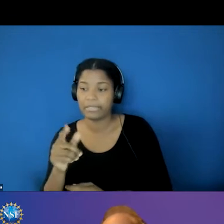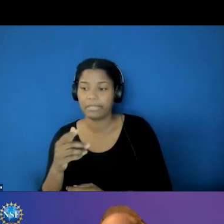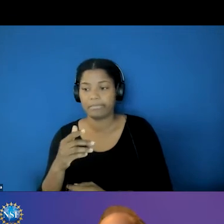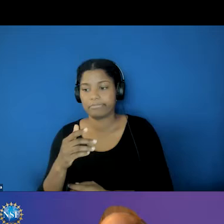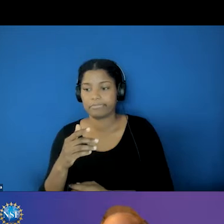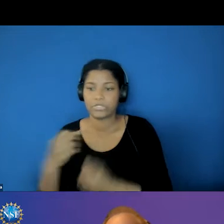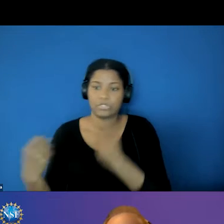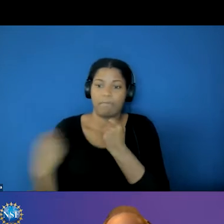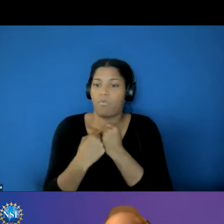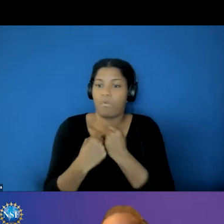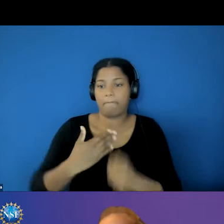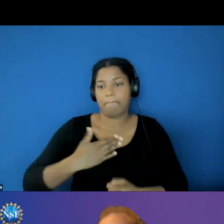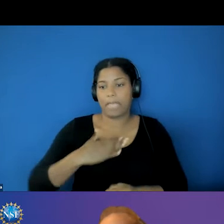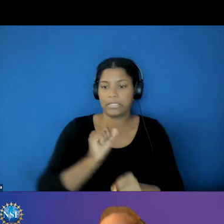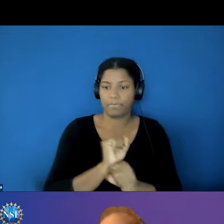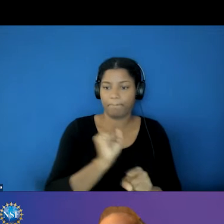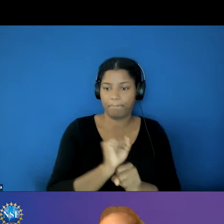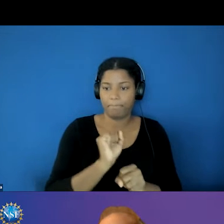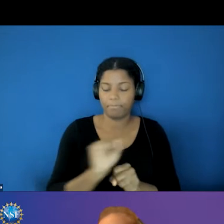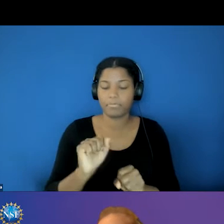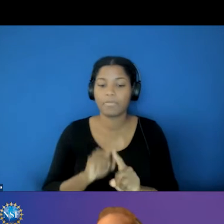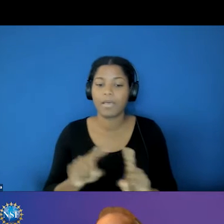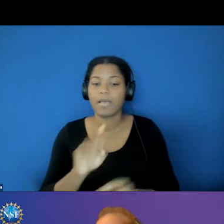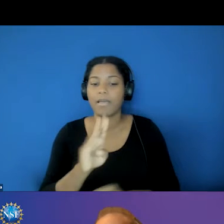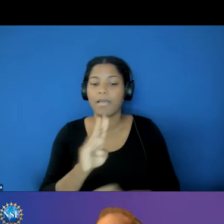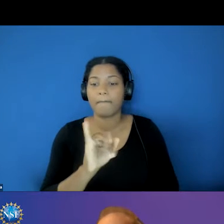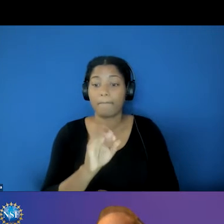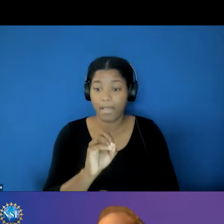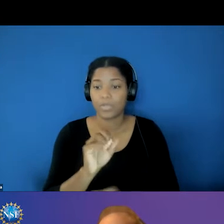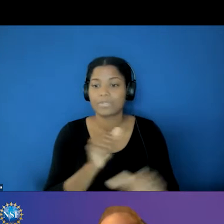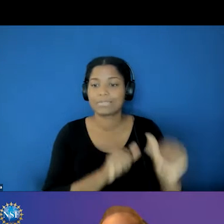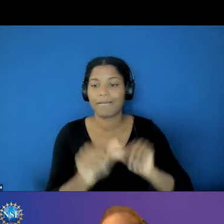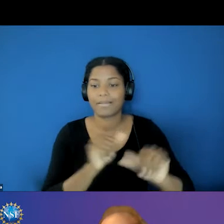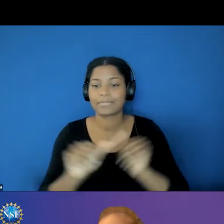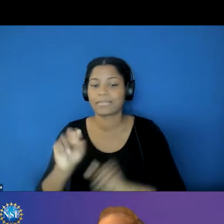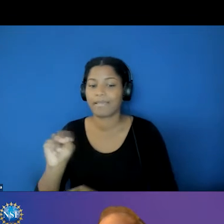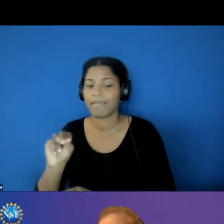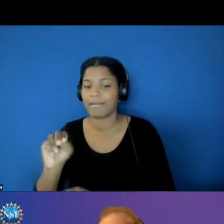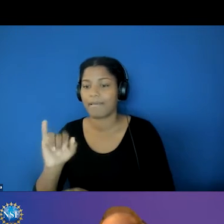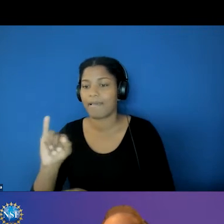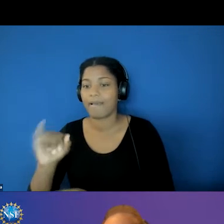In the biosciences, NHI is the, 65,000 pound gorilla in the room. But,